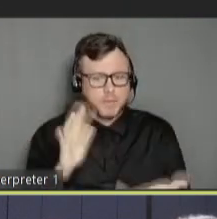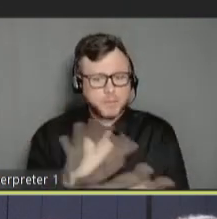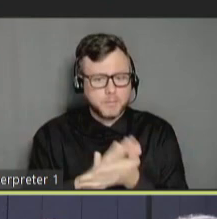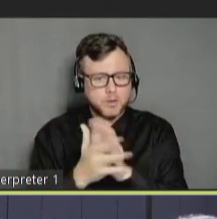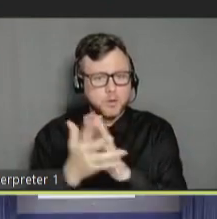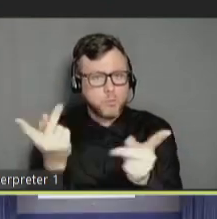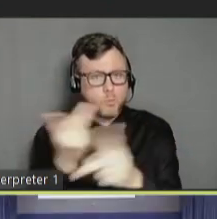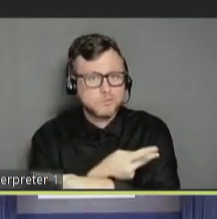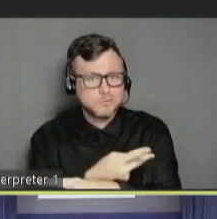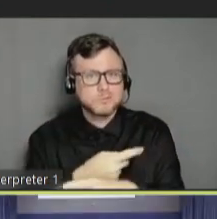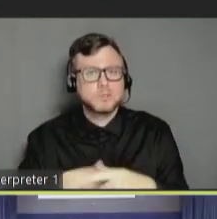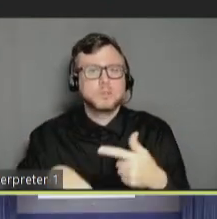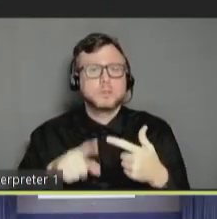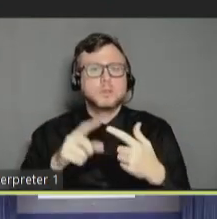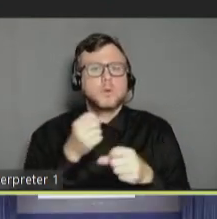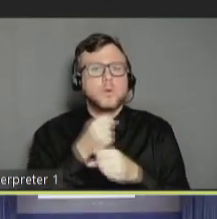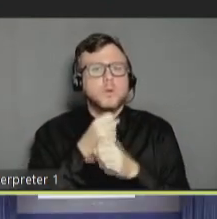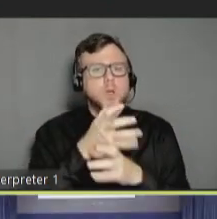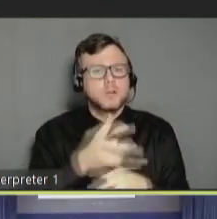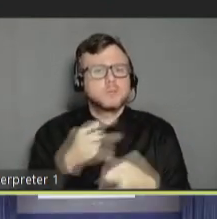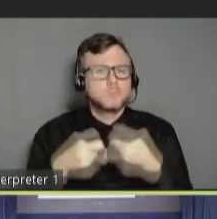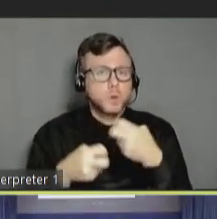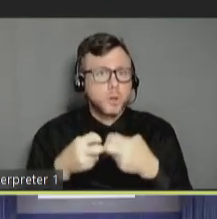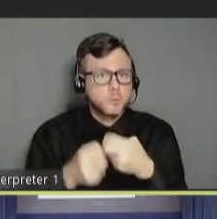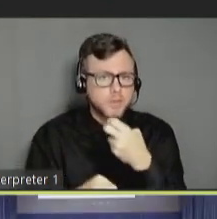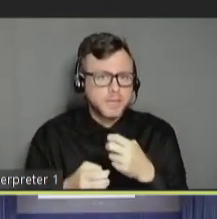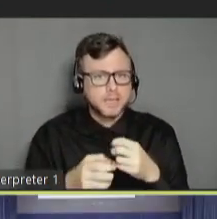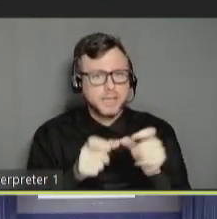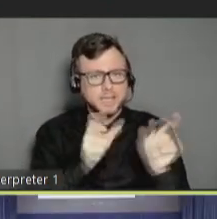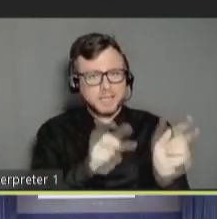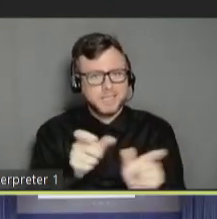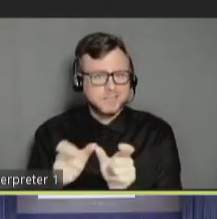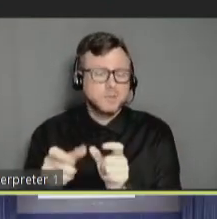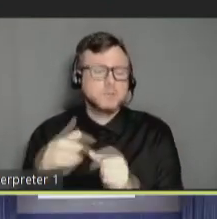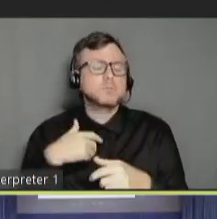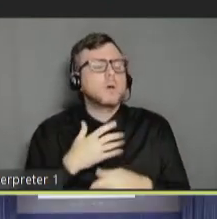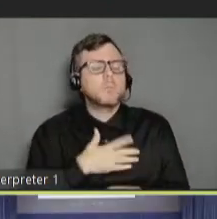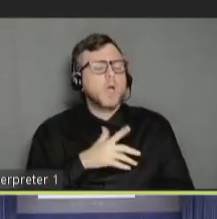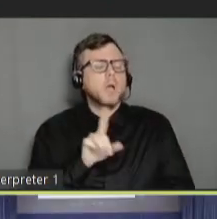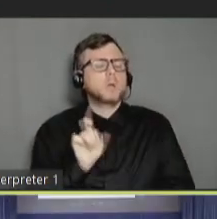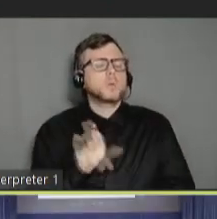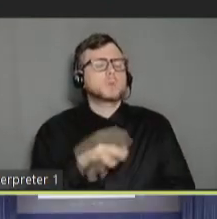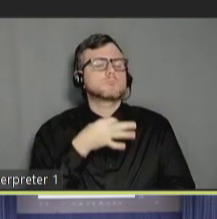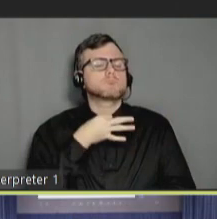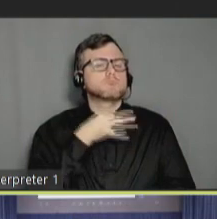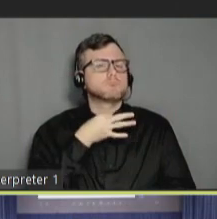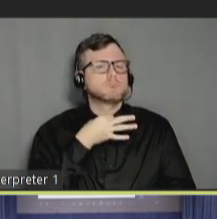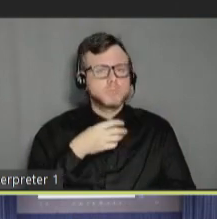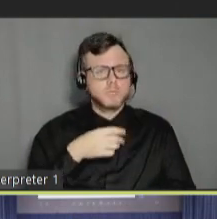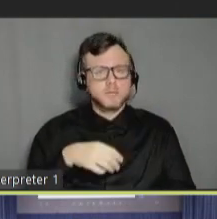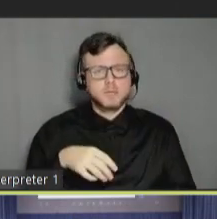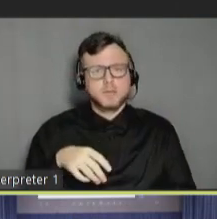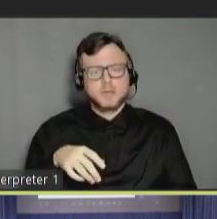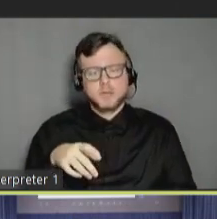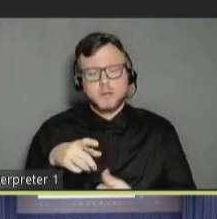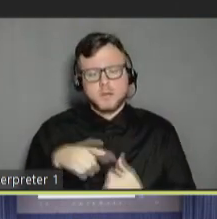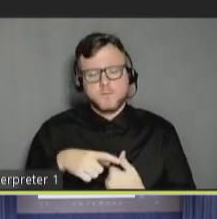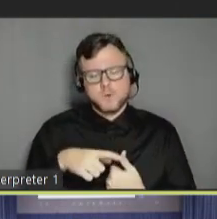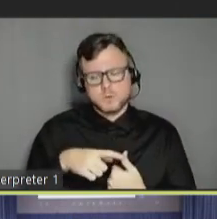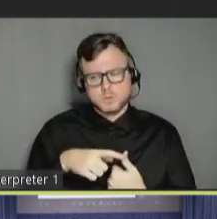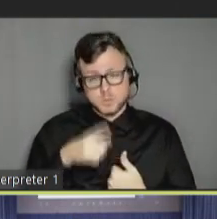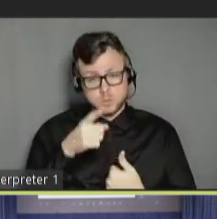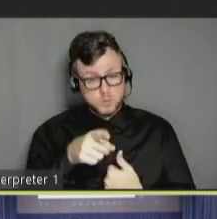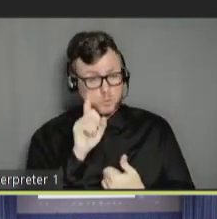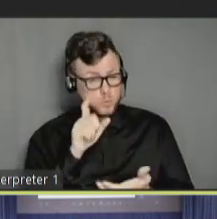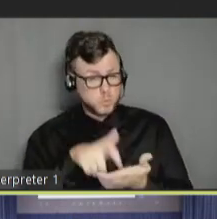causing problems in individuals. So, my questions are first, have you seen any of